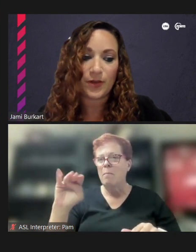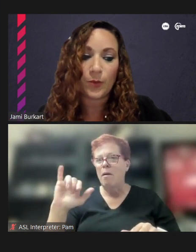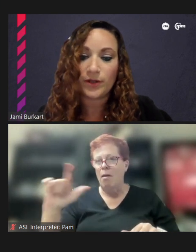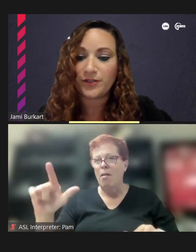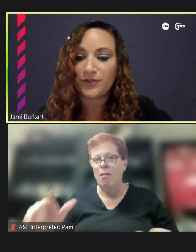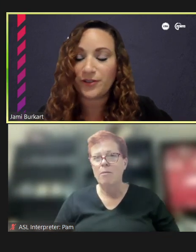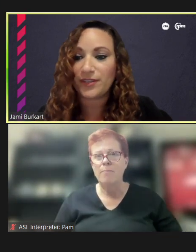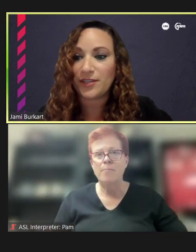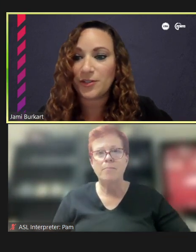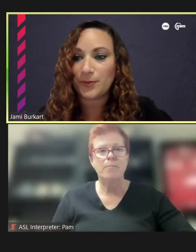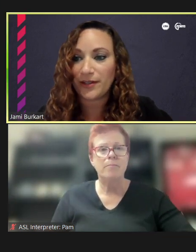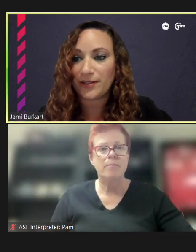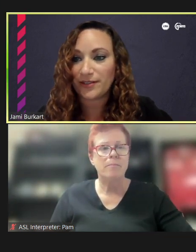Wonderful. Thank you, Mick.